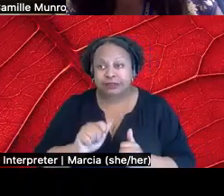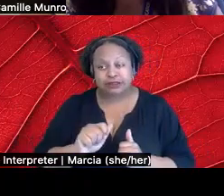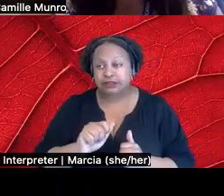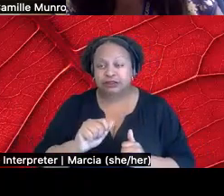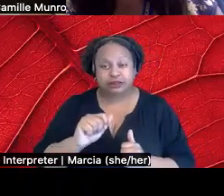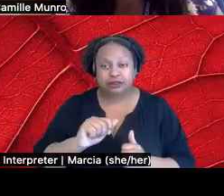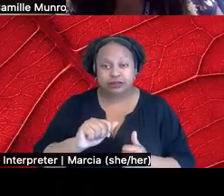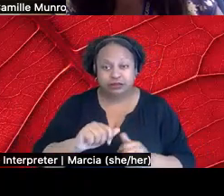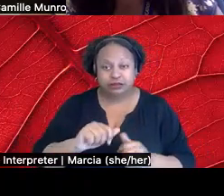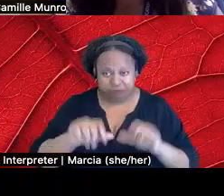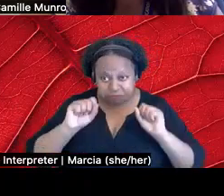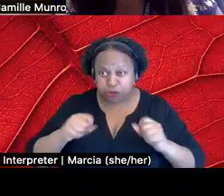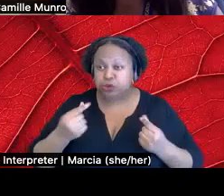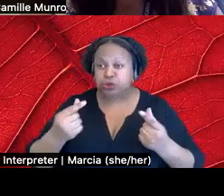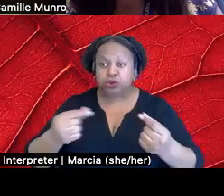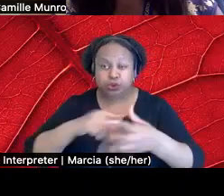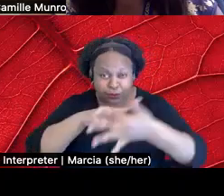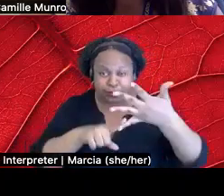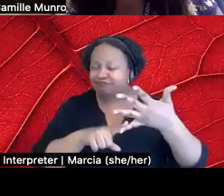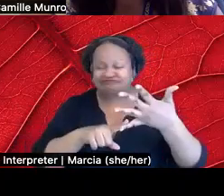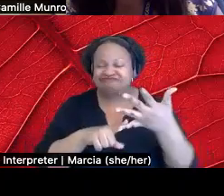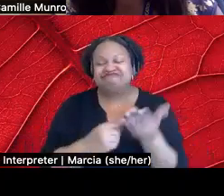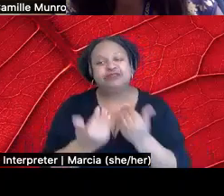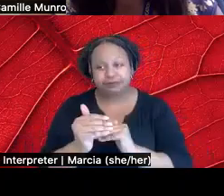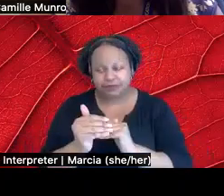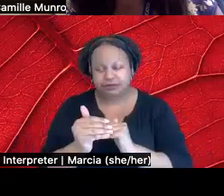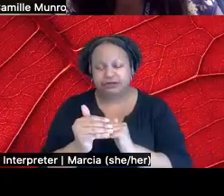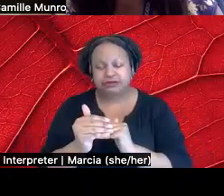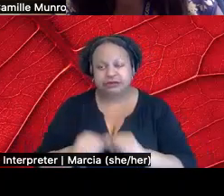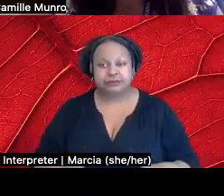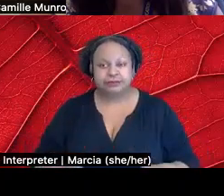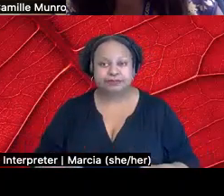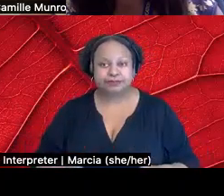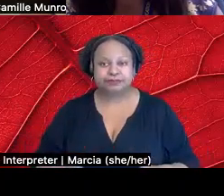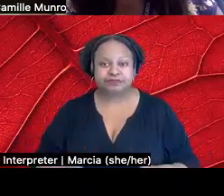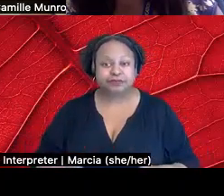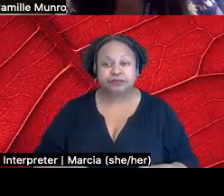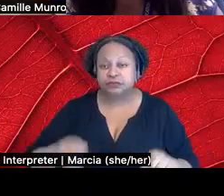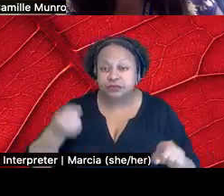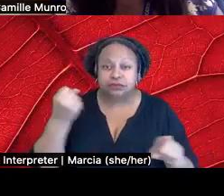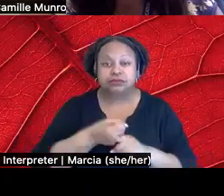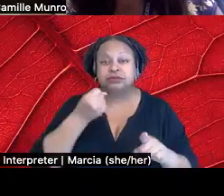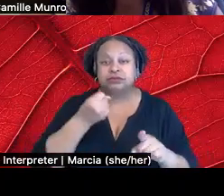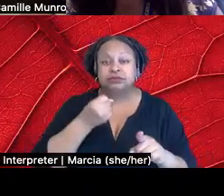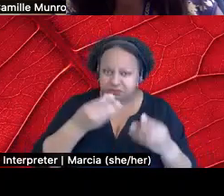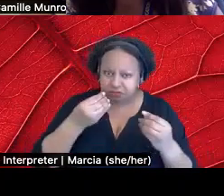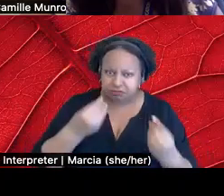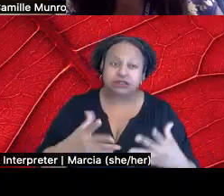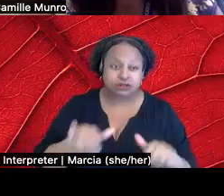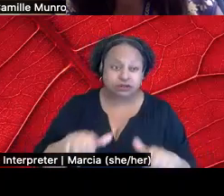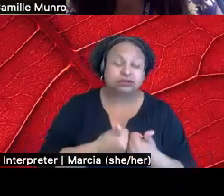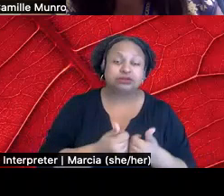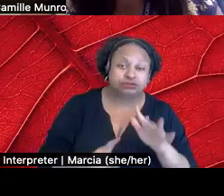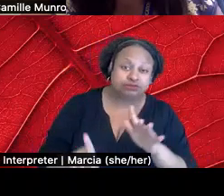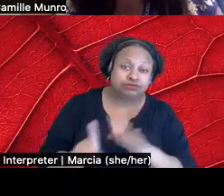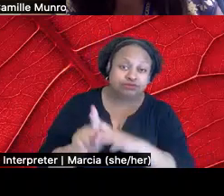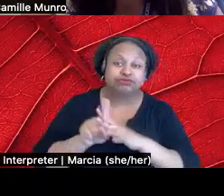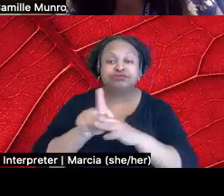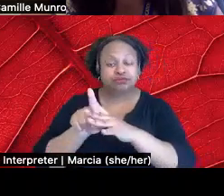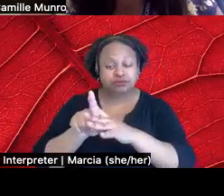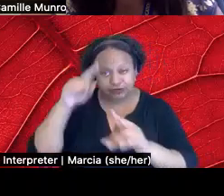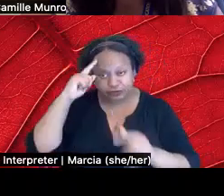So, unfortunately, this led to a lot of challenges in terms of navigating